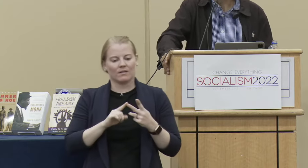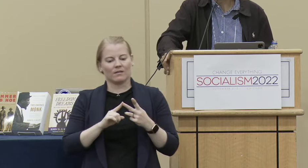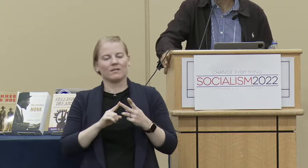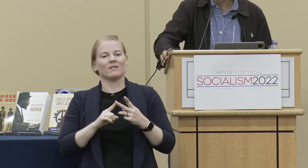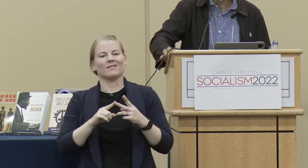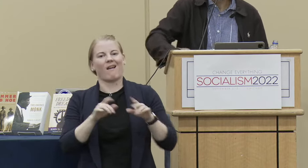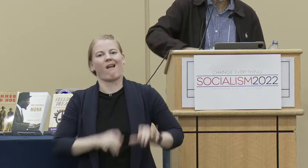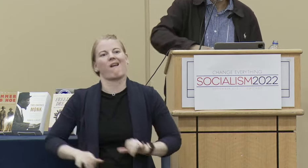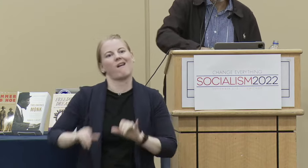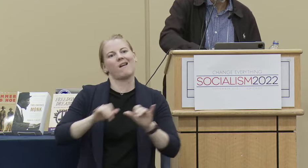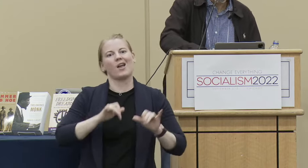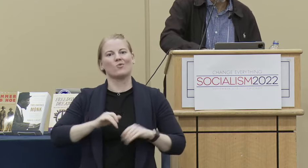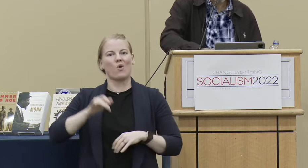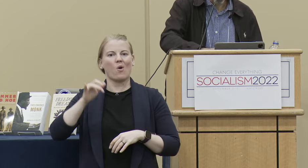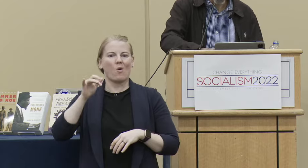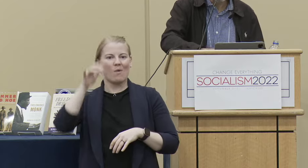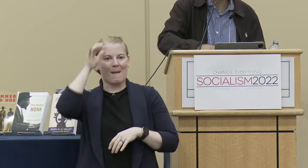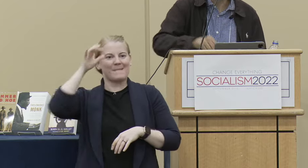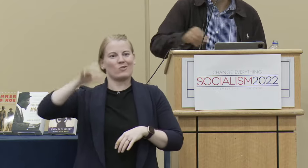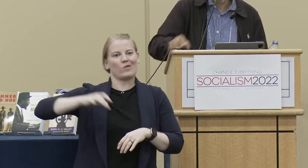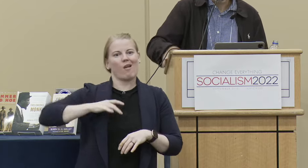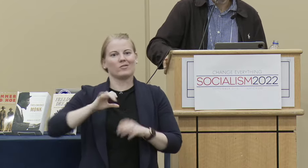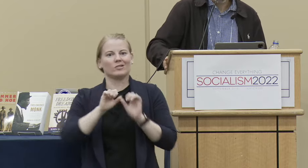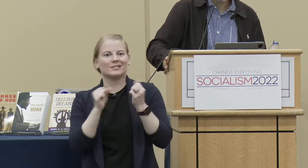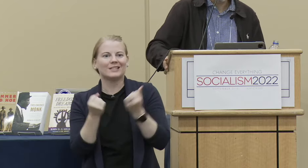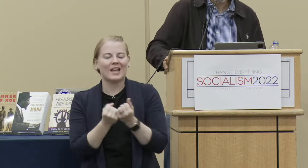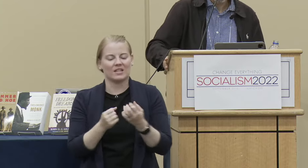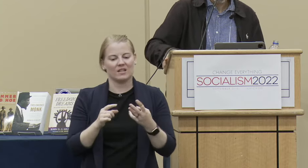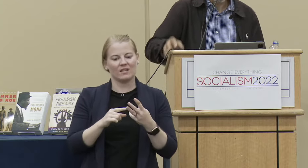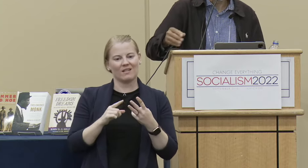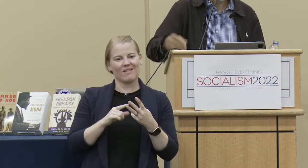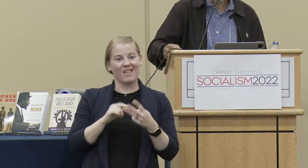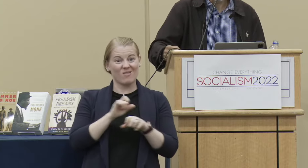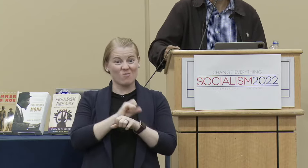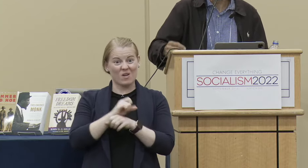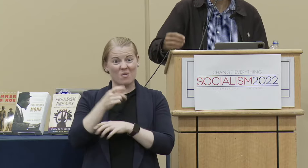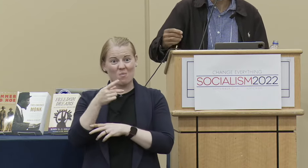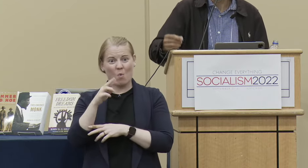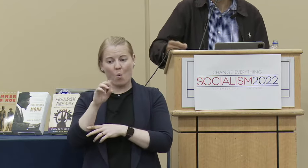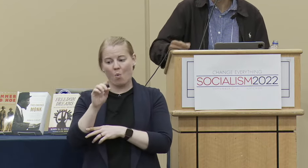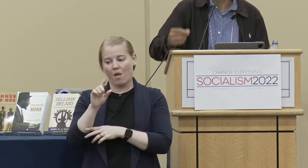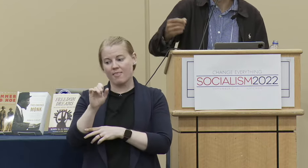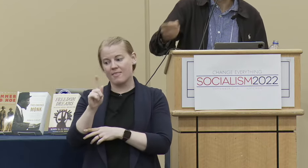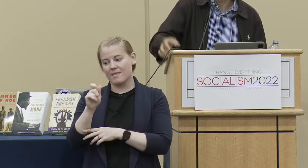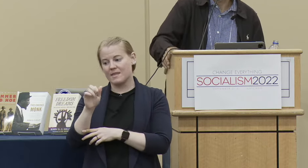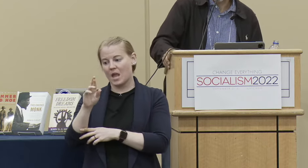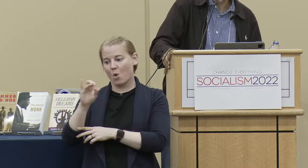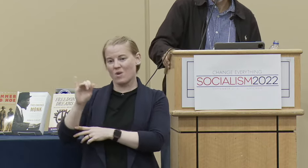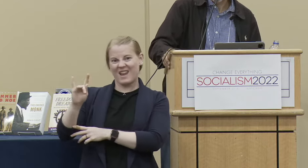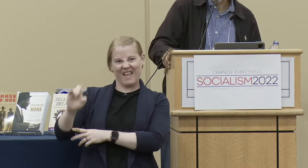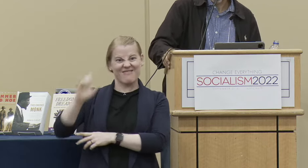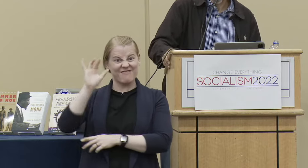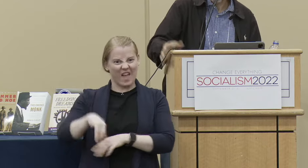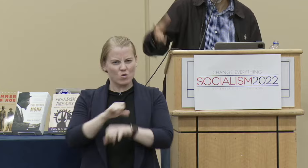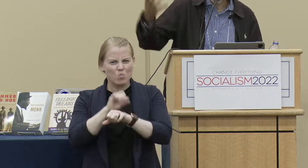heteropatriarchal ideology. The assumption that the European proletariat was the working class, and, therefore, the